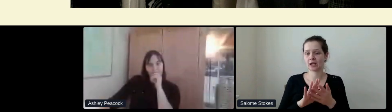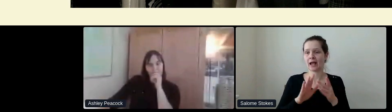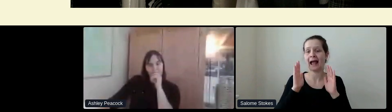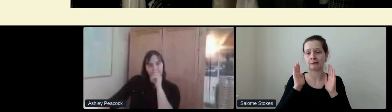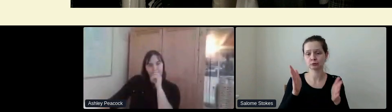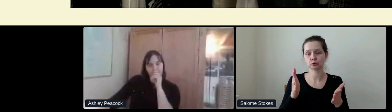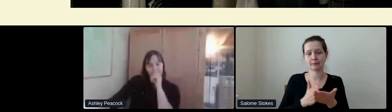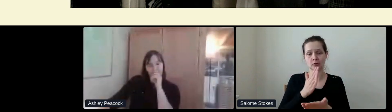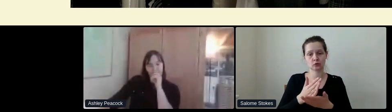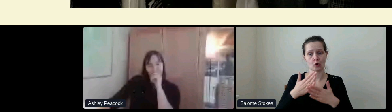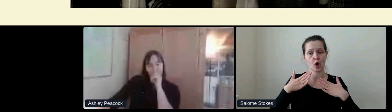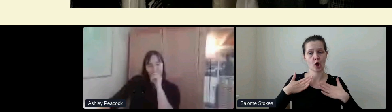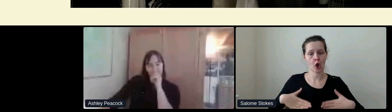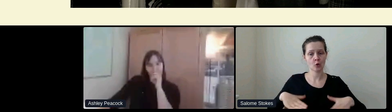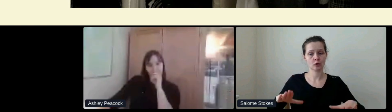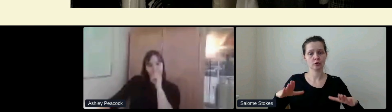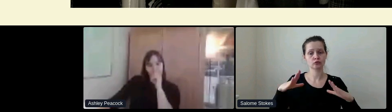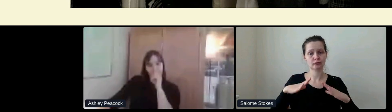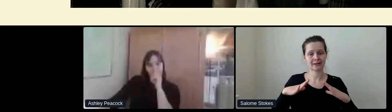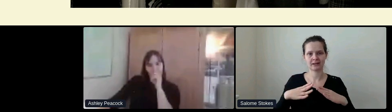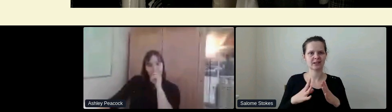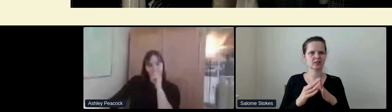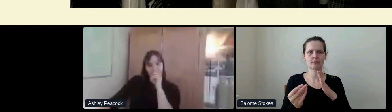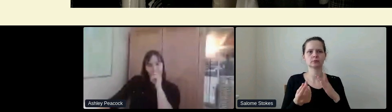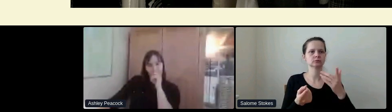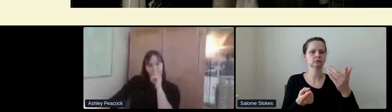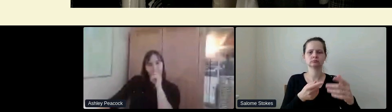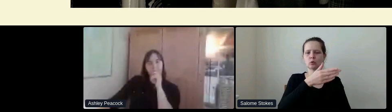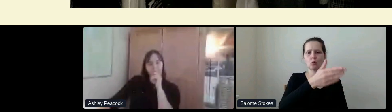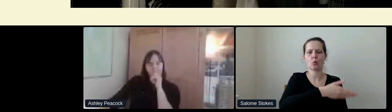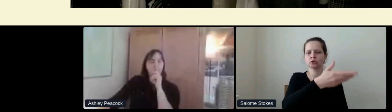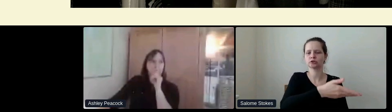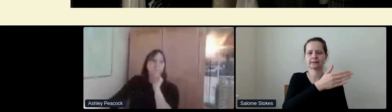failed to do my washing for whatever reason, I then have to go and choose clothes. I have